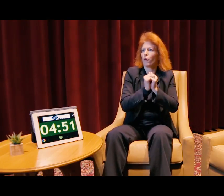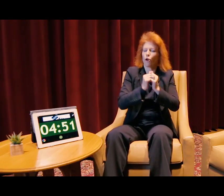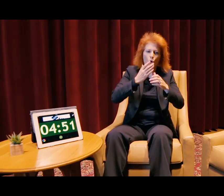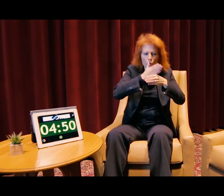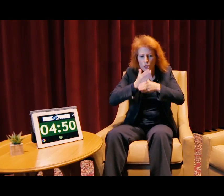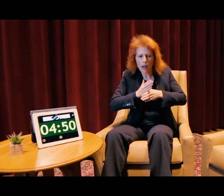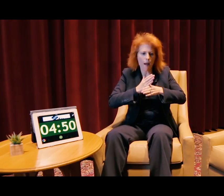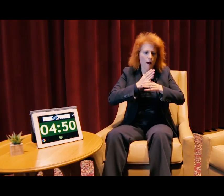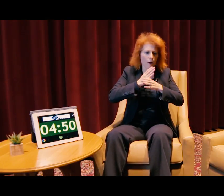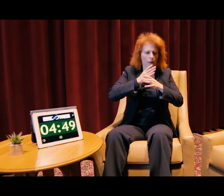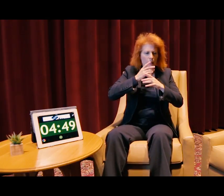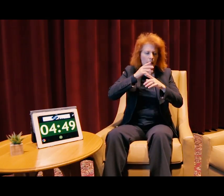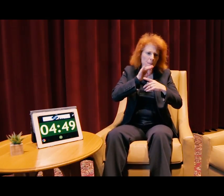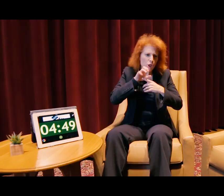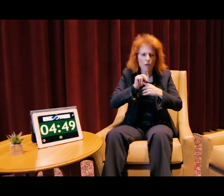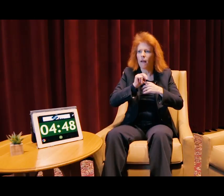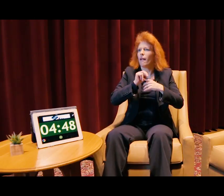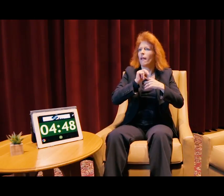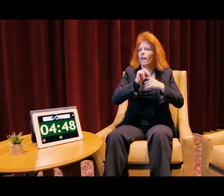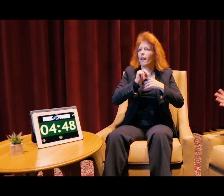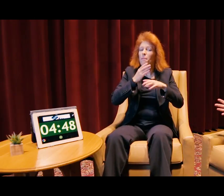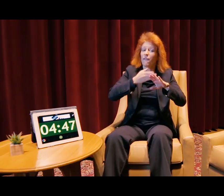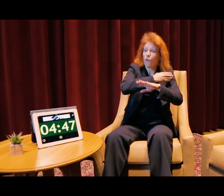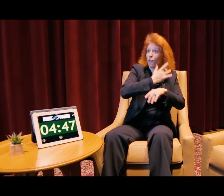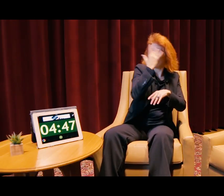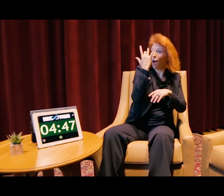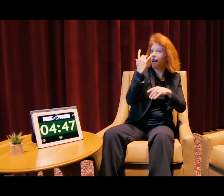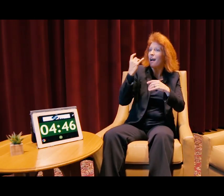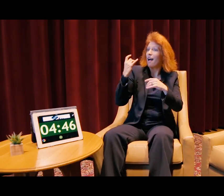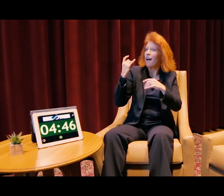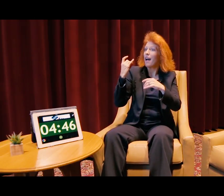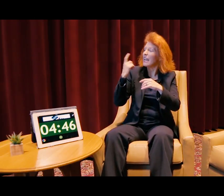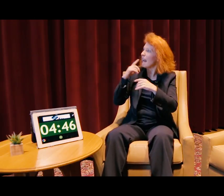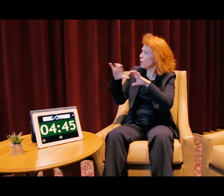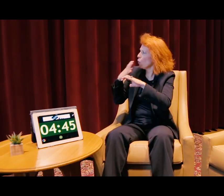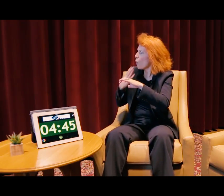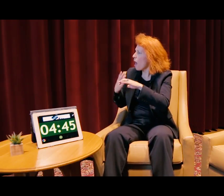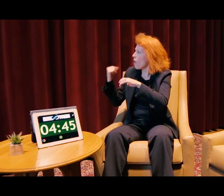and do things that I forgot to do with my own family but I think I do fairly well with other families.